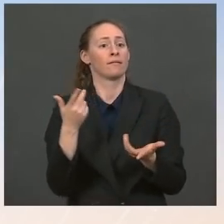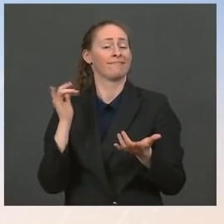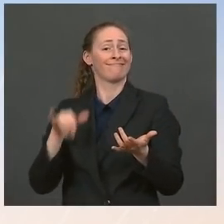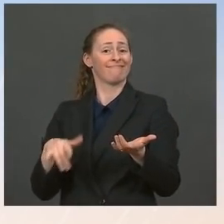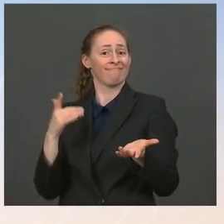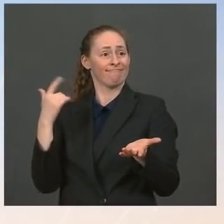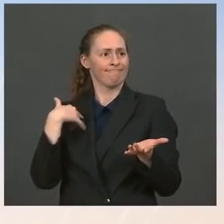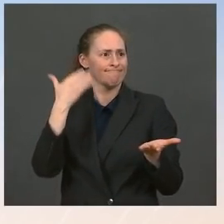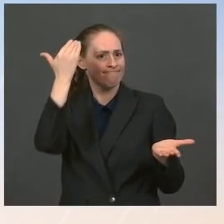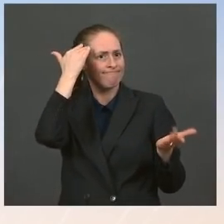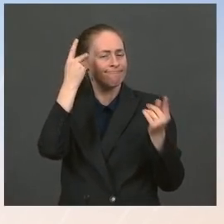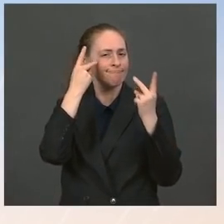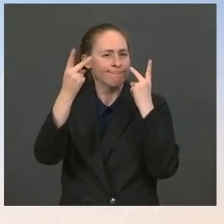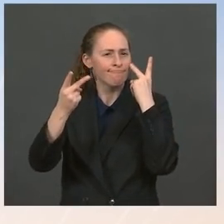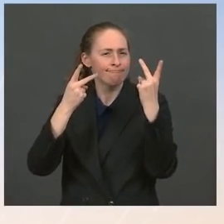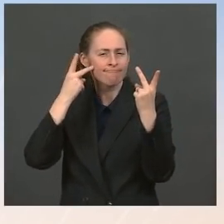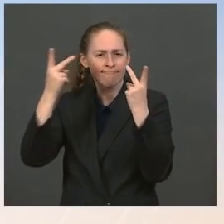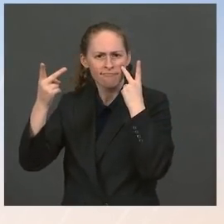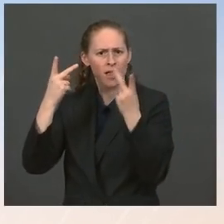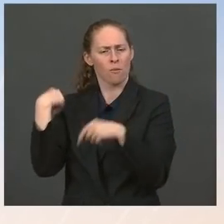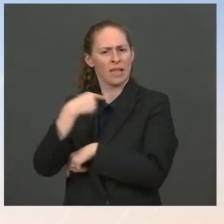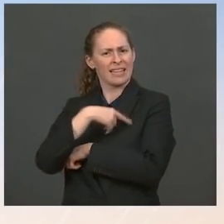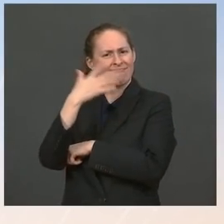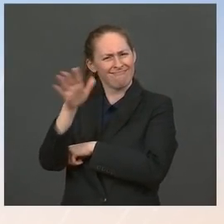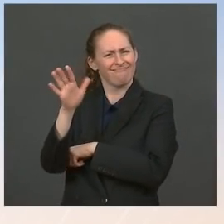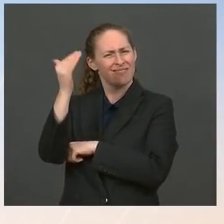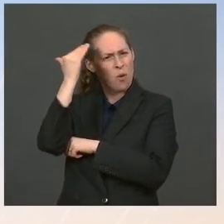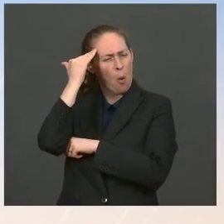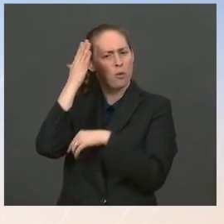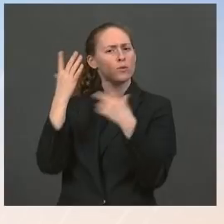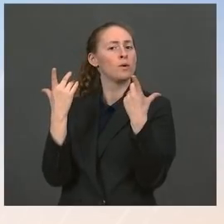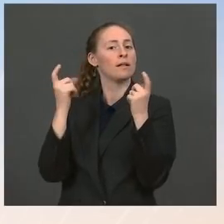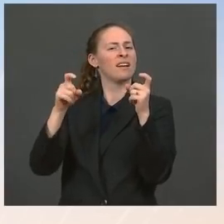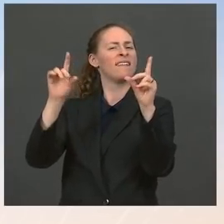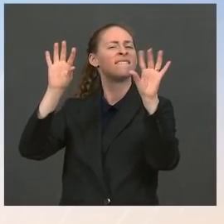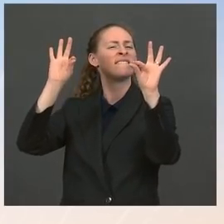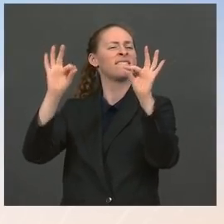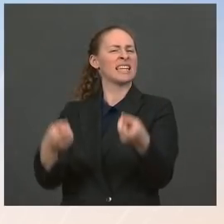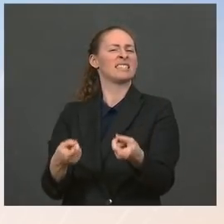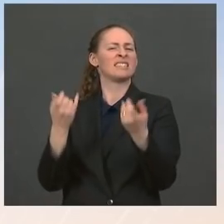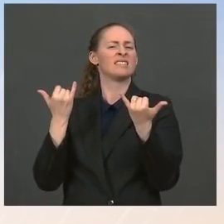by acknowledging it and then dealing with it, which is why the Reconnecting Communities -- that billion dollars --